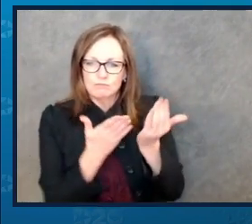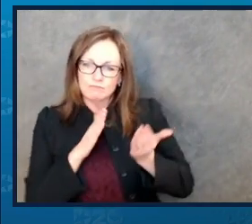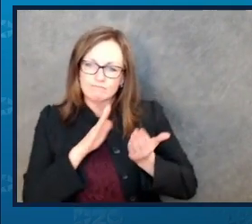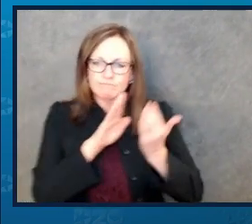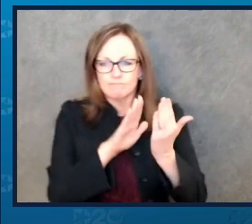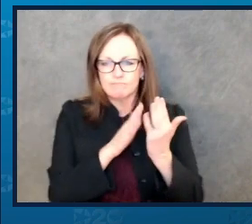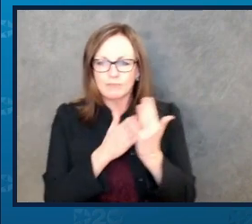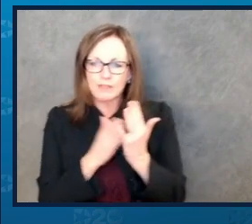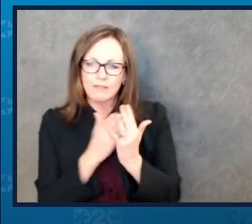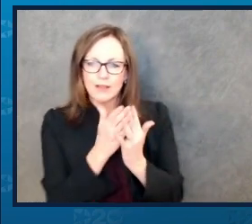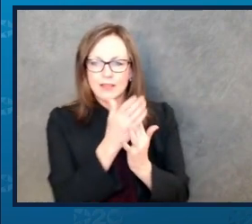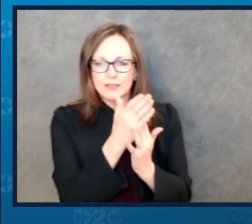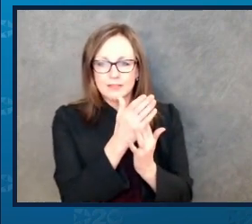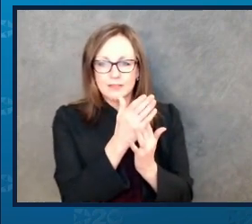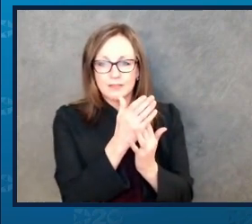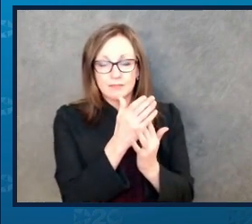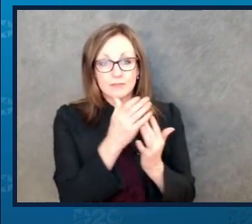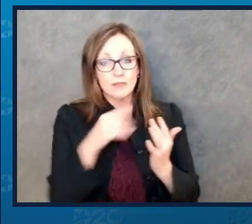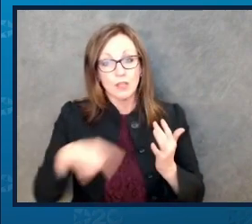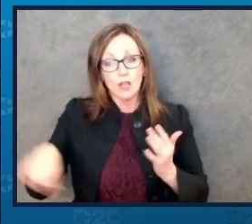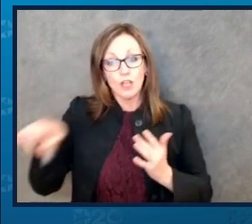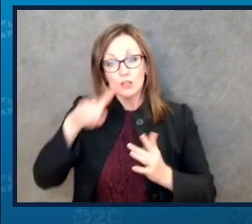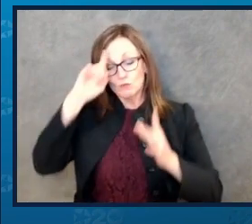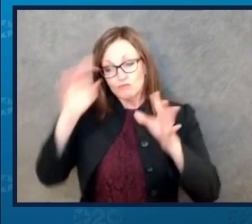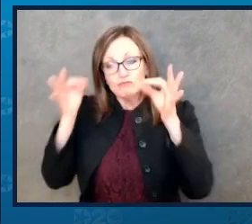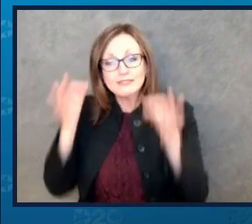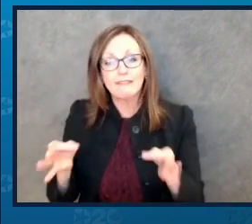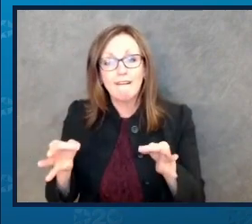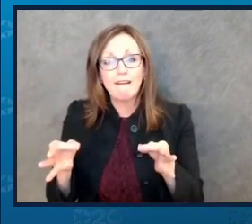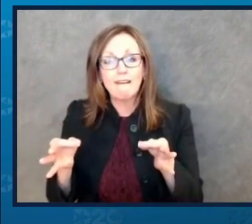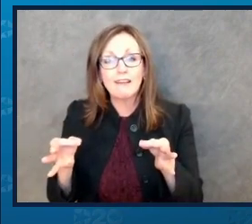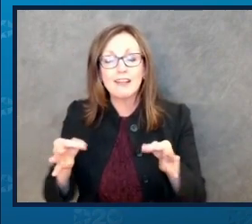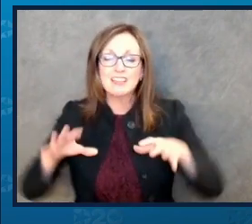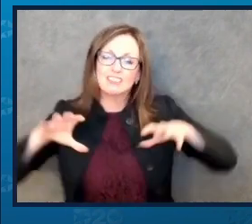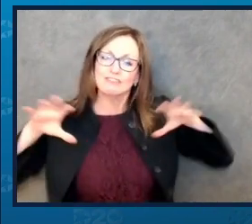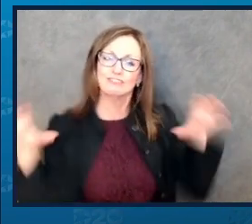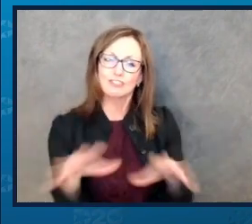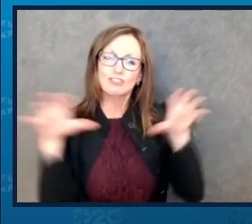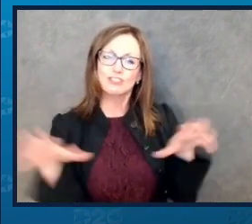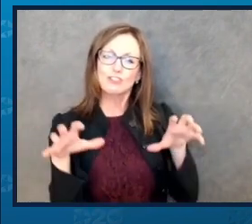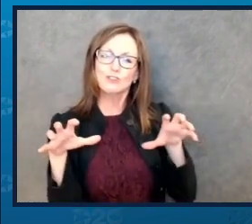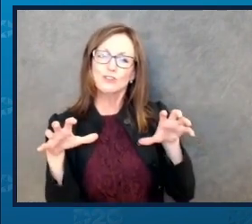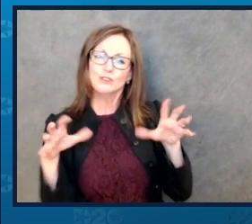FUTURE, WE CAN VOTE. WE CAN BE ON THE RIGHT SIDE OF